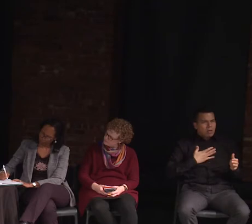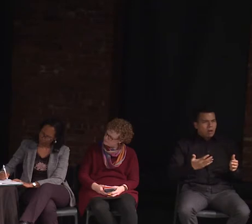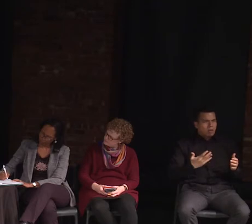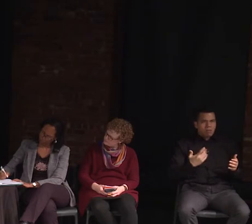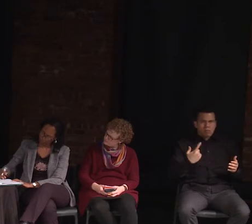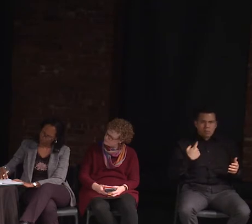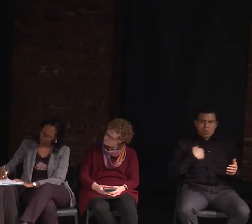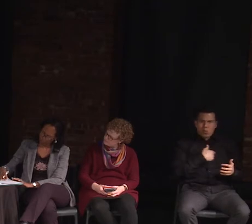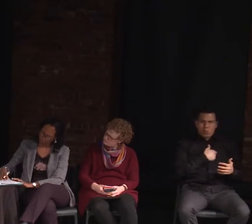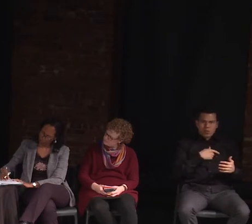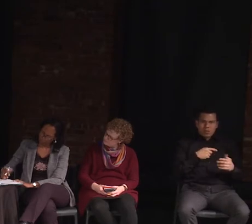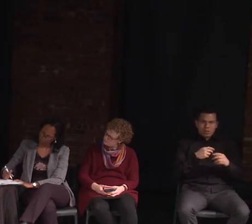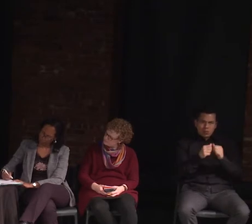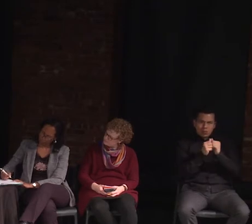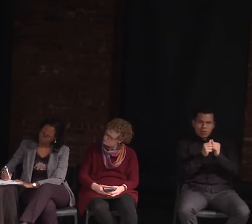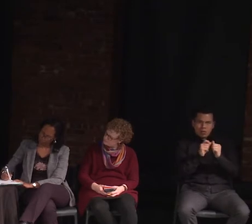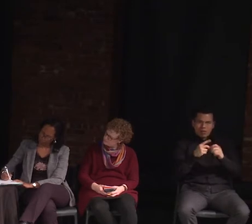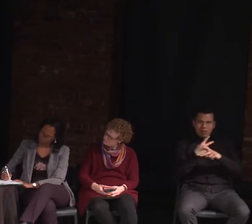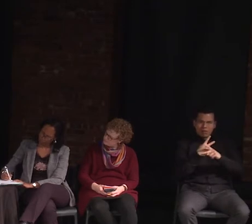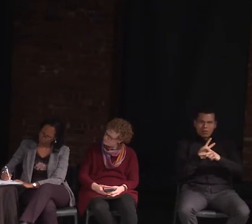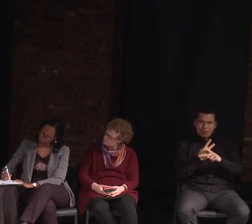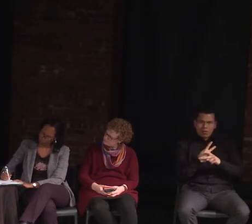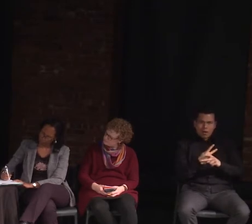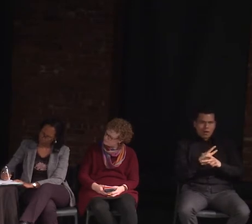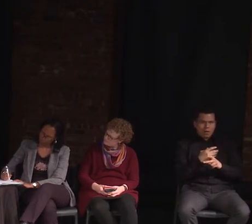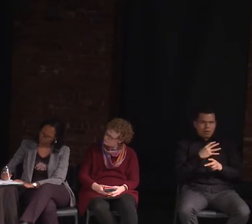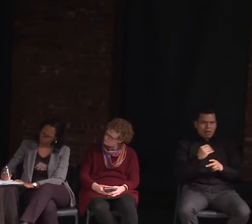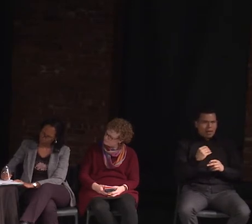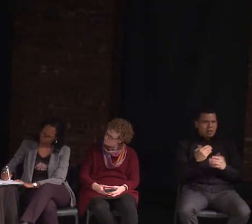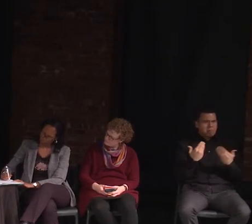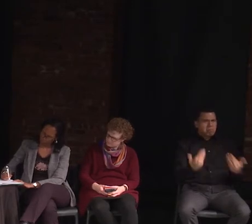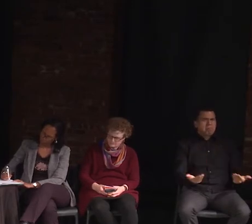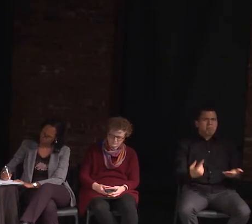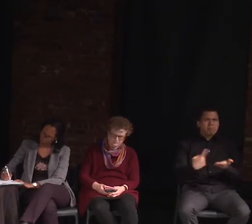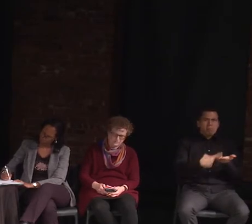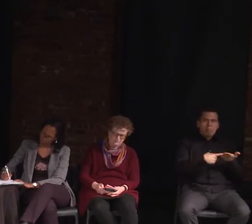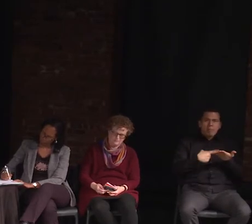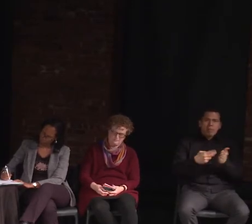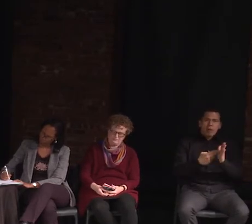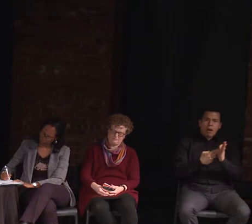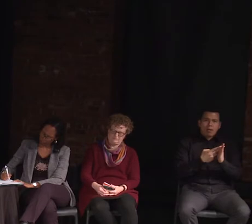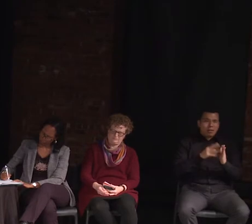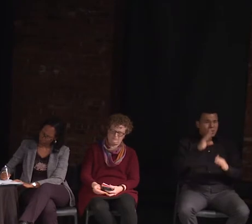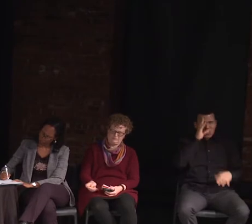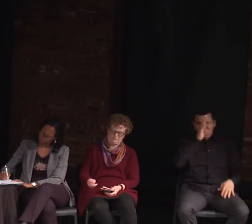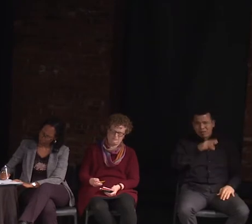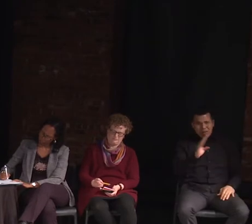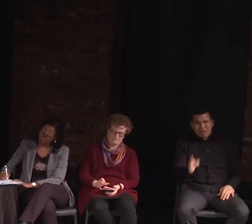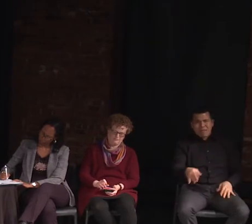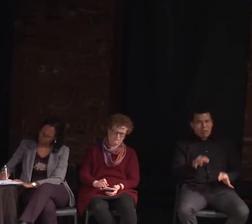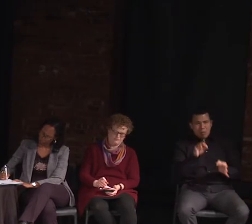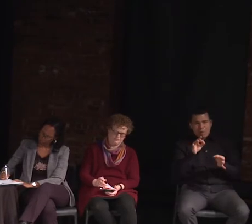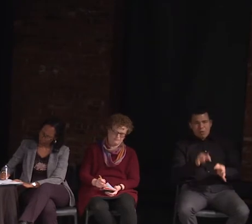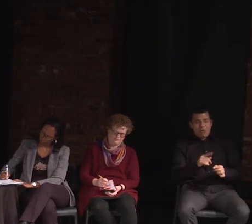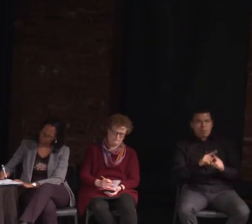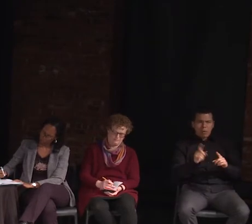want to speak honestly with each other. It's never going to be perfect but we need to kind of establish that.